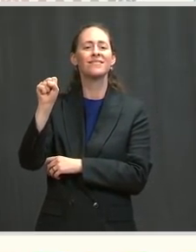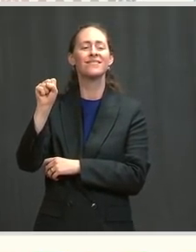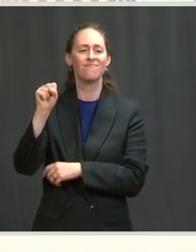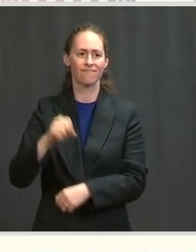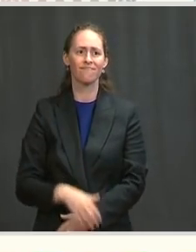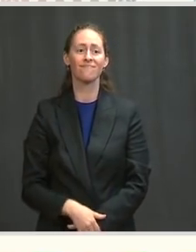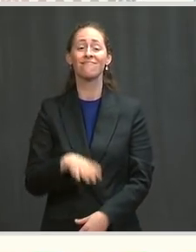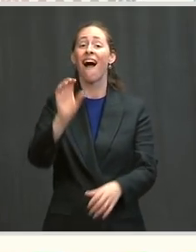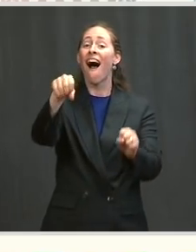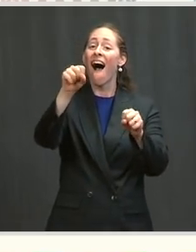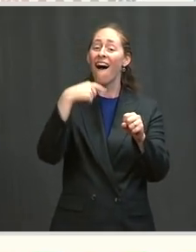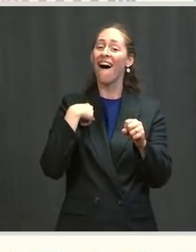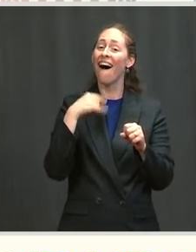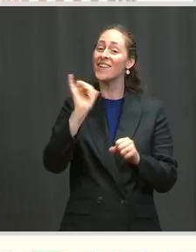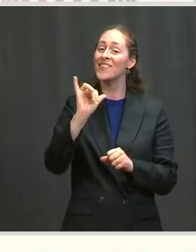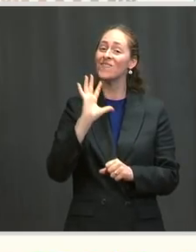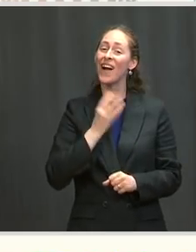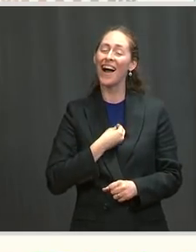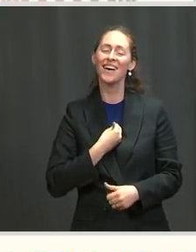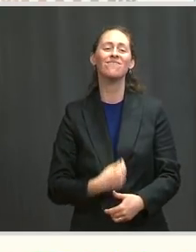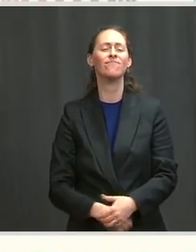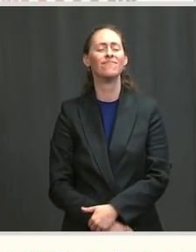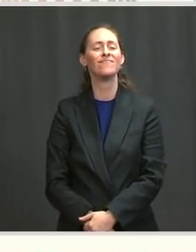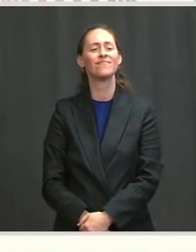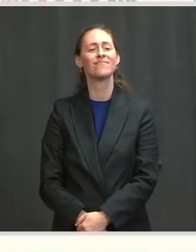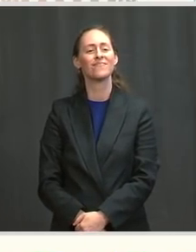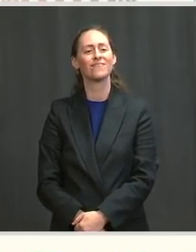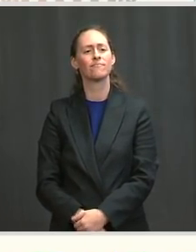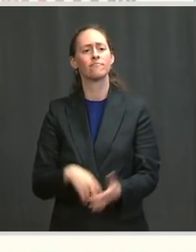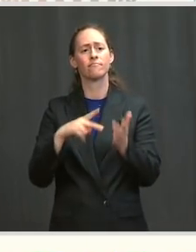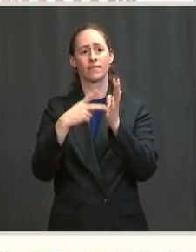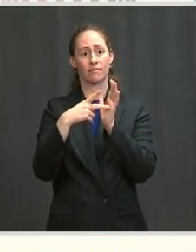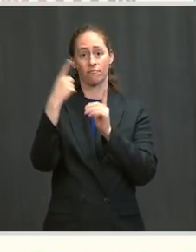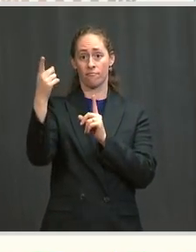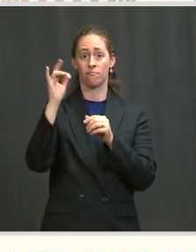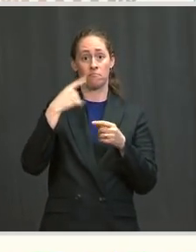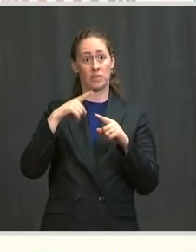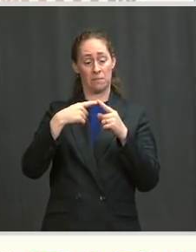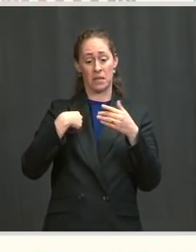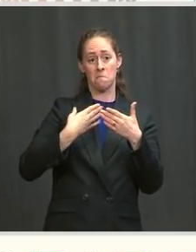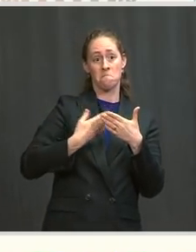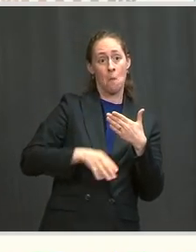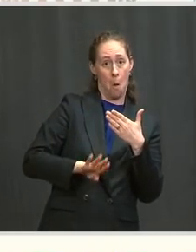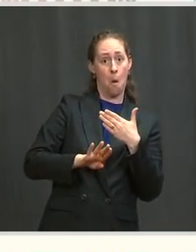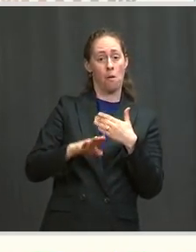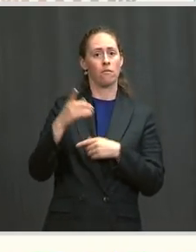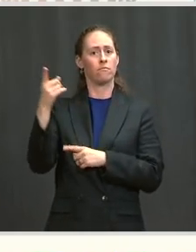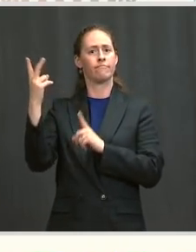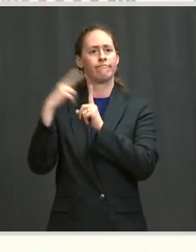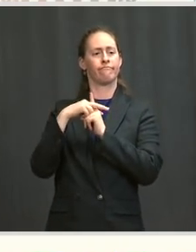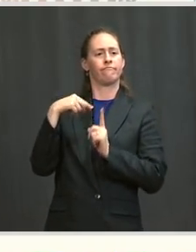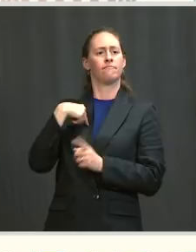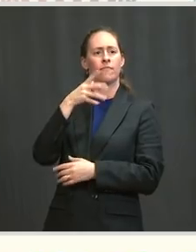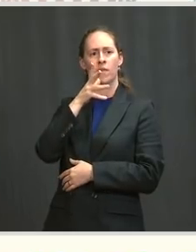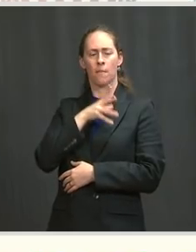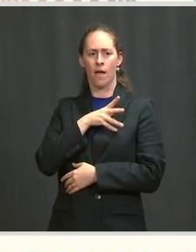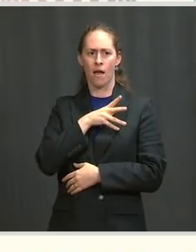This means that while I was assigned female at birth, I've always known in my heart found the young man standing here before you today.